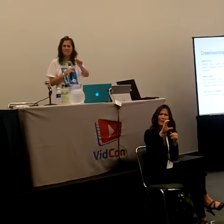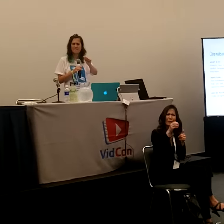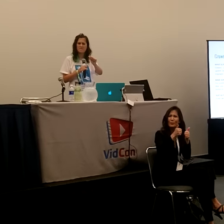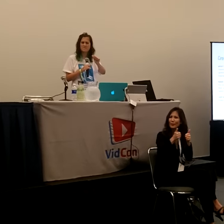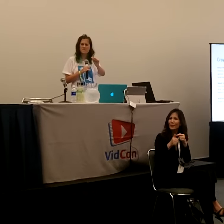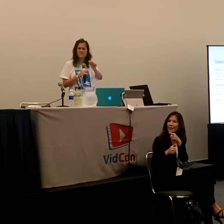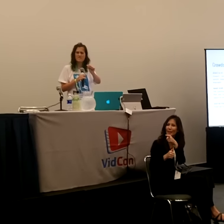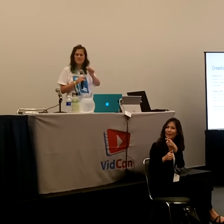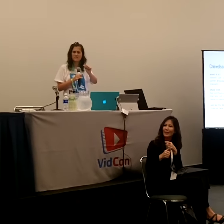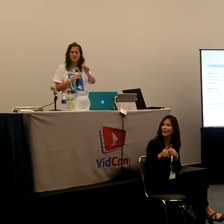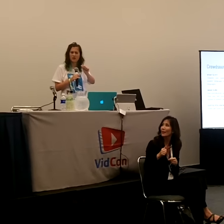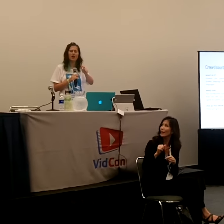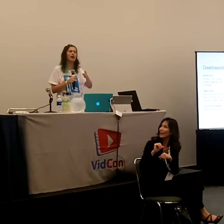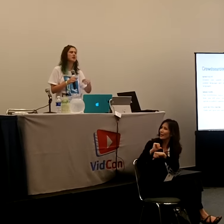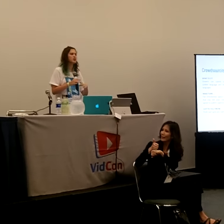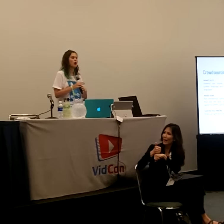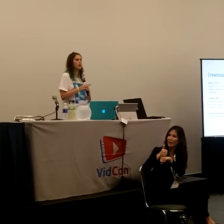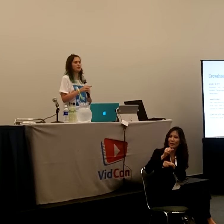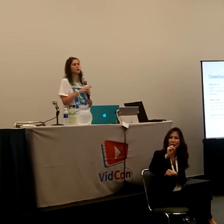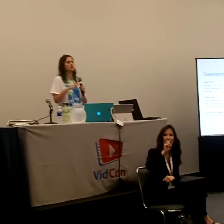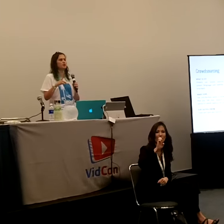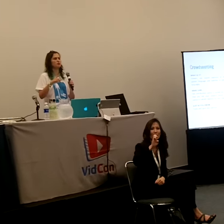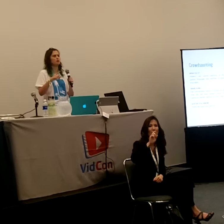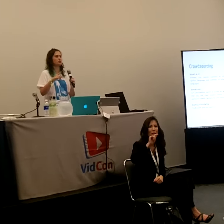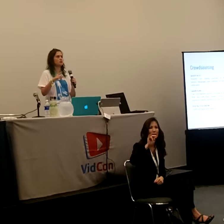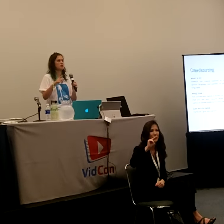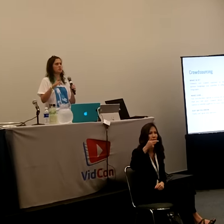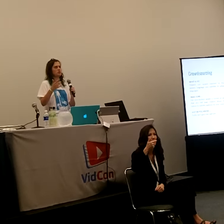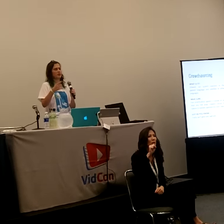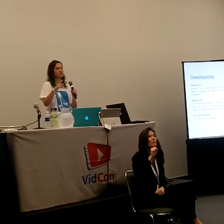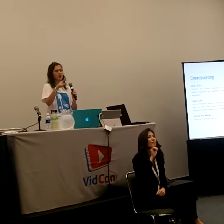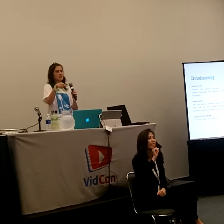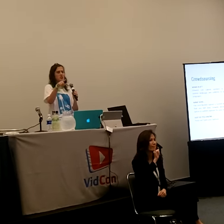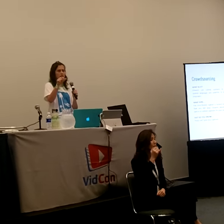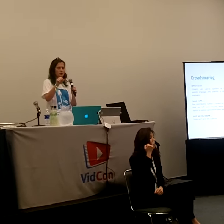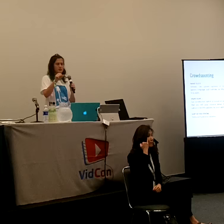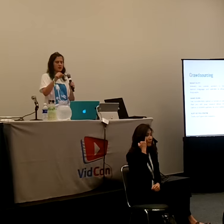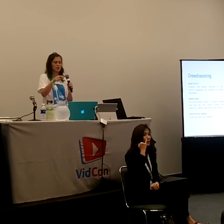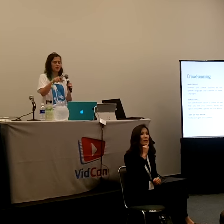It's in Settings. Okay, so if you were to change the language or something,